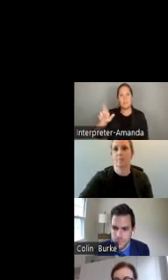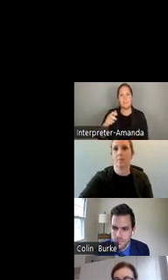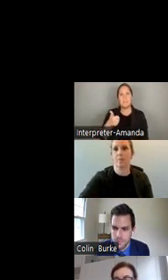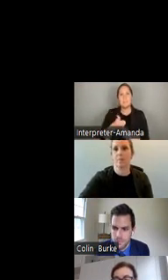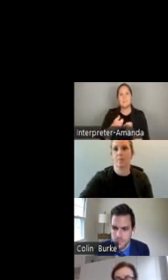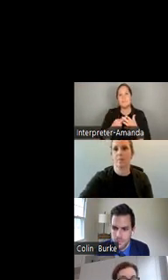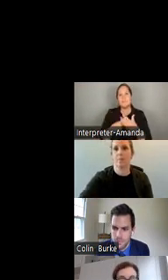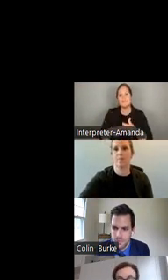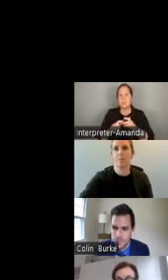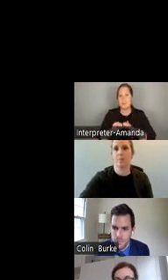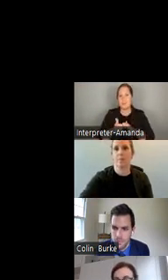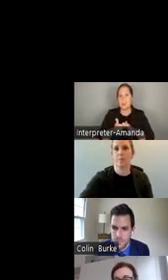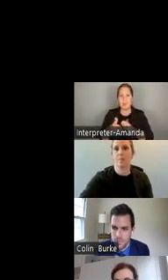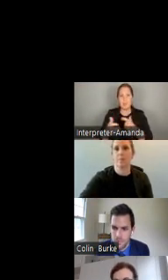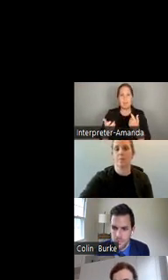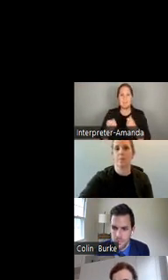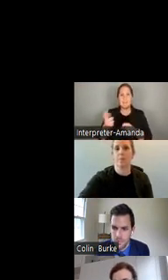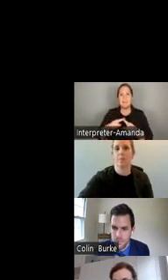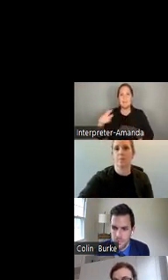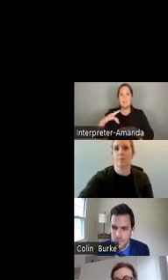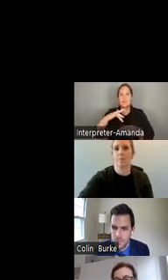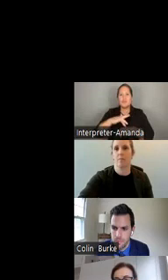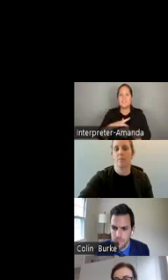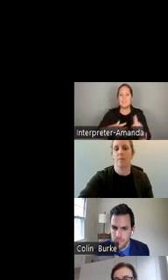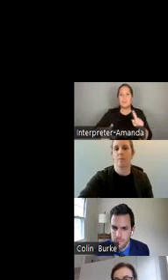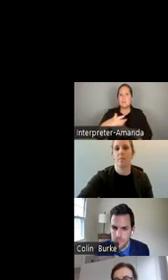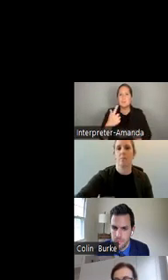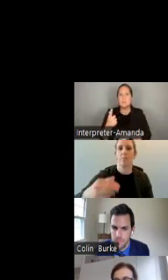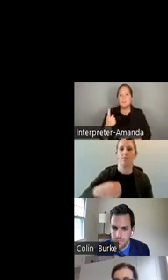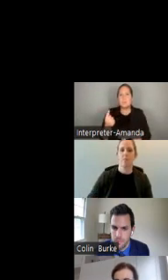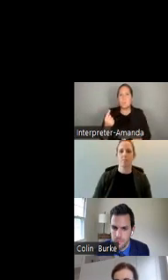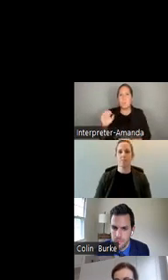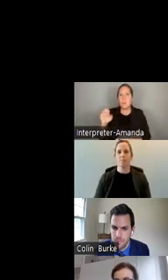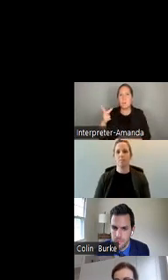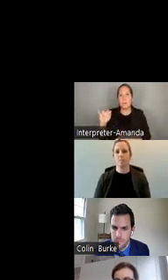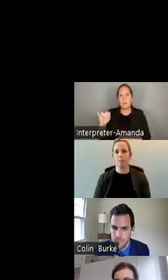low resource settings what's the epidemiology of disease and if you don't understand that you don't